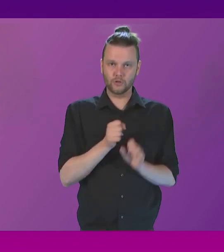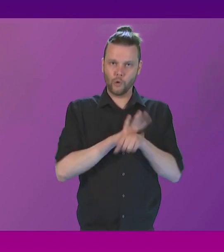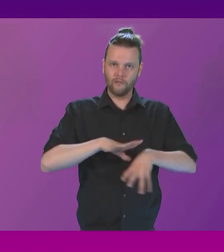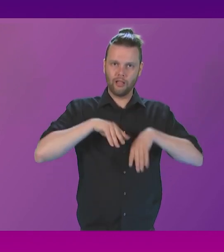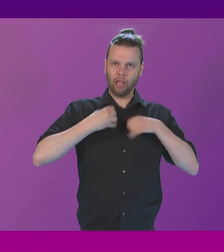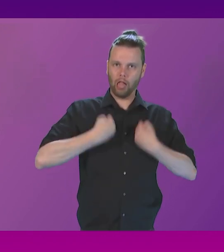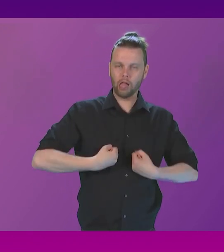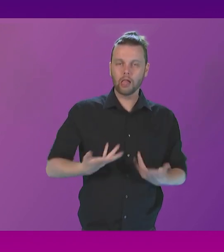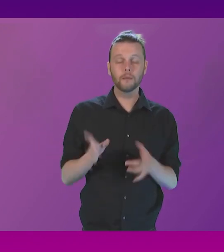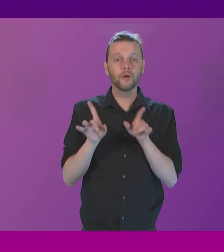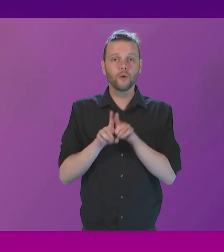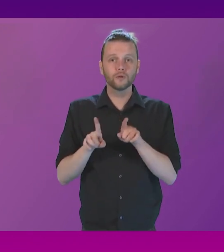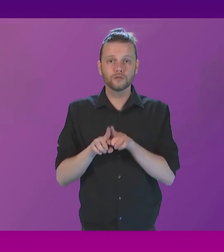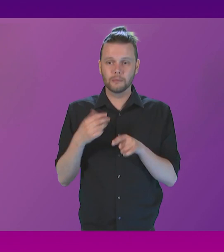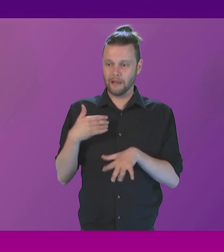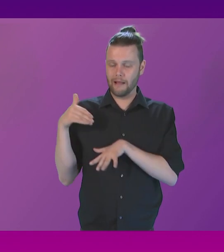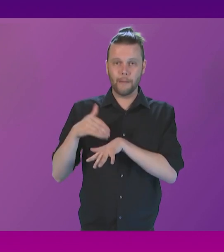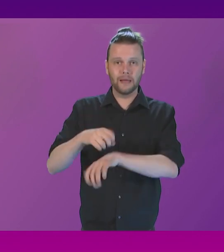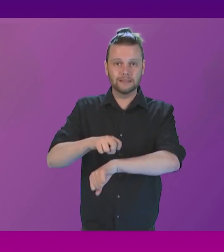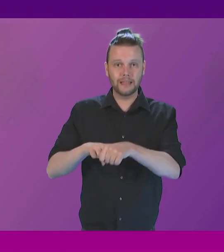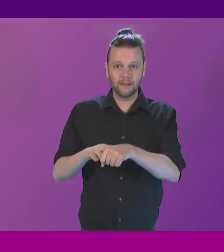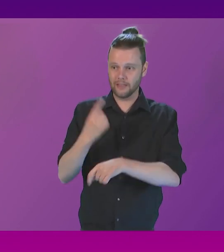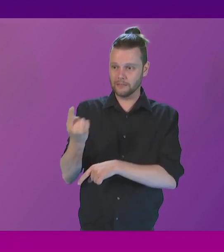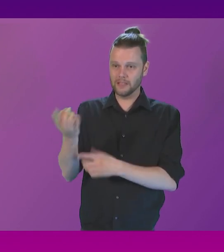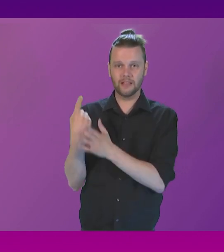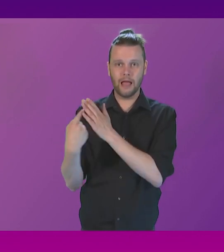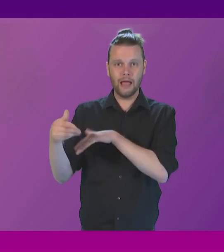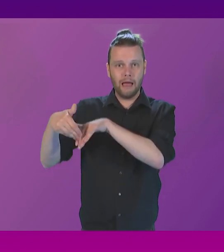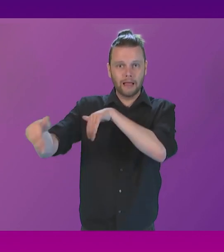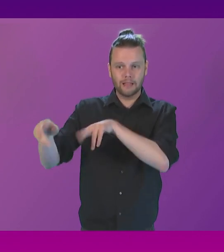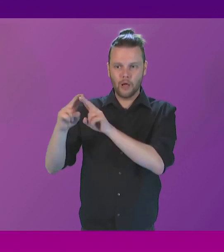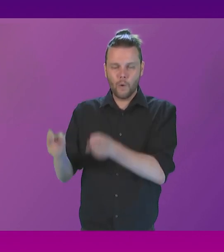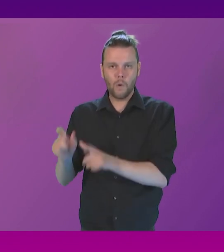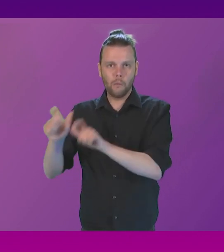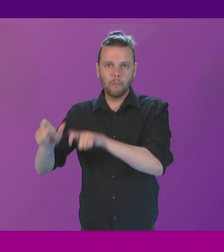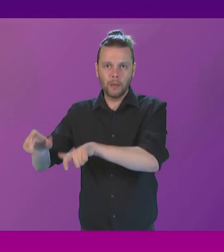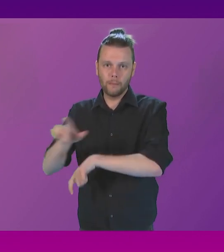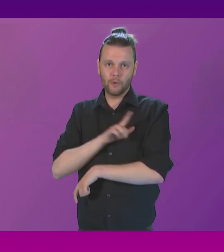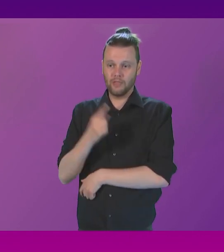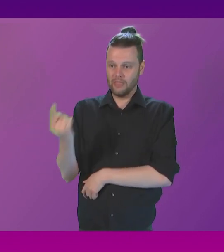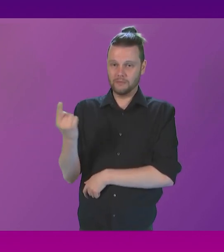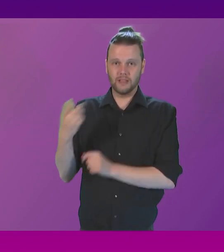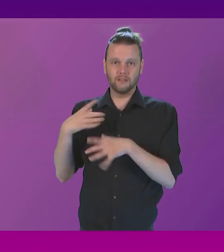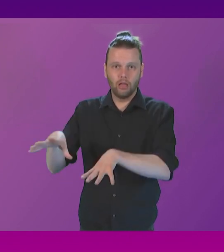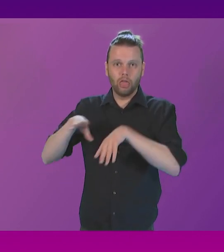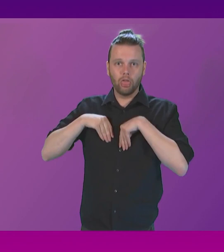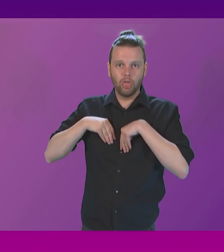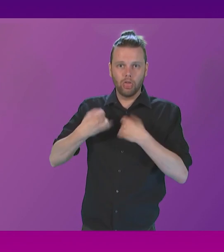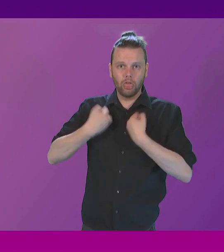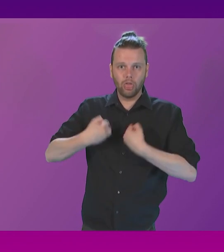Covid but because staff had to isolate or stay at home if they were infected.